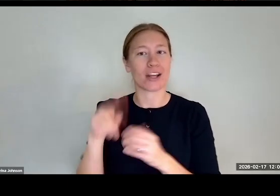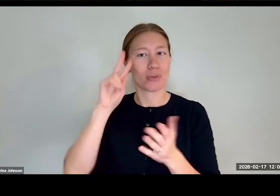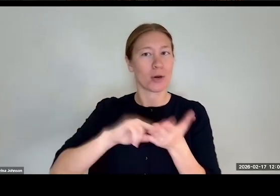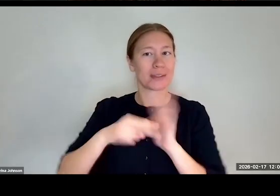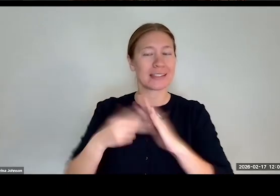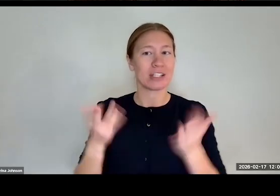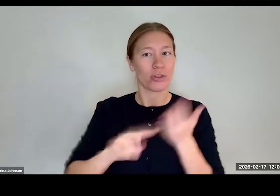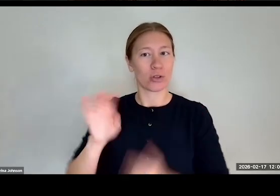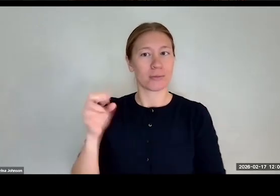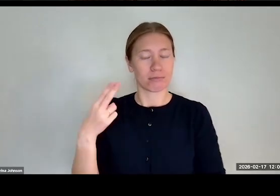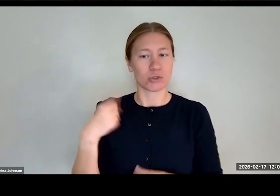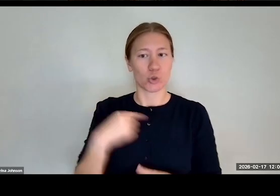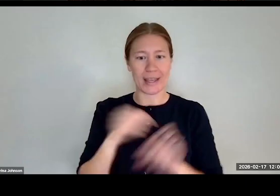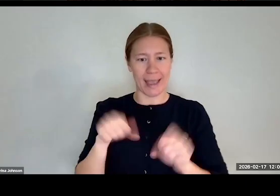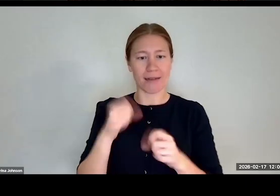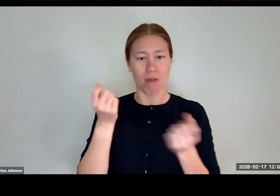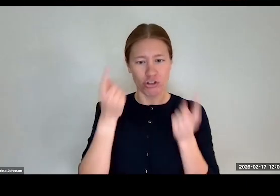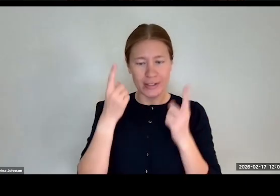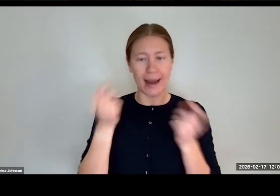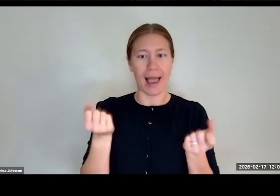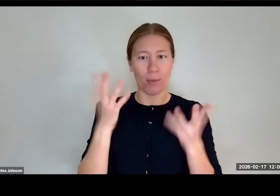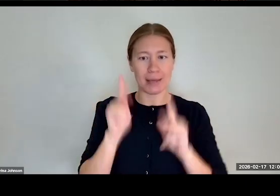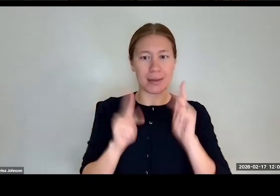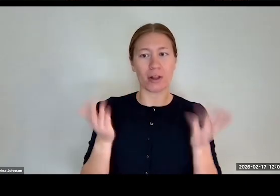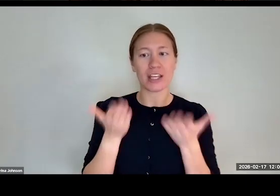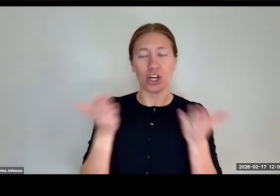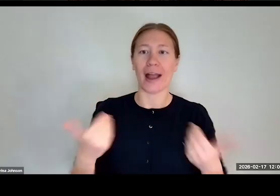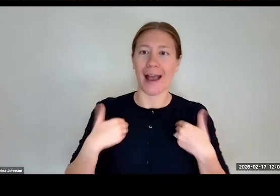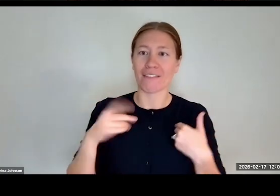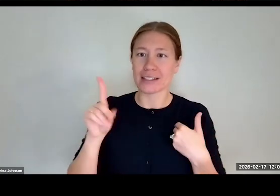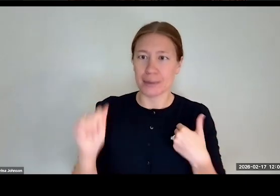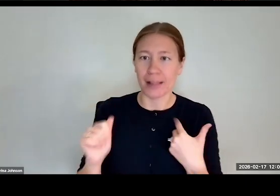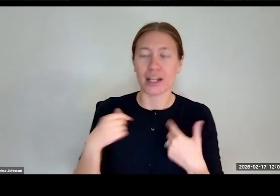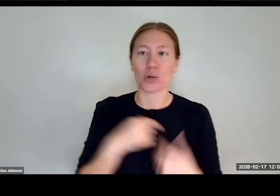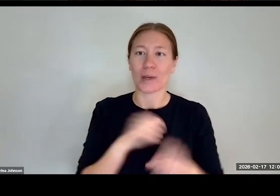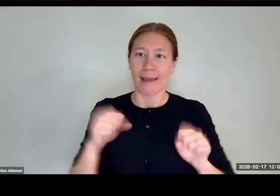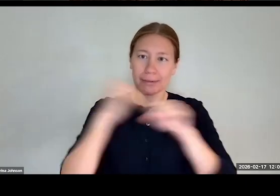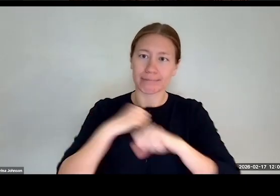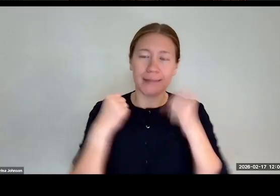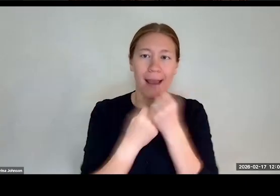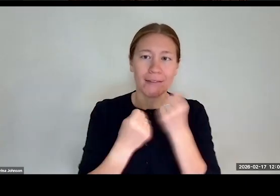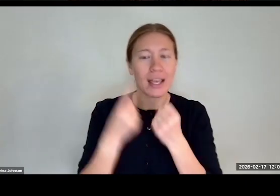how many individuals at the university we have with disabilities and can advocate for sufficient resources to support our community.